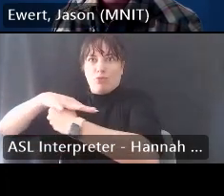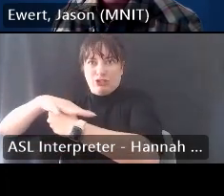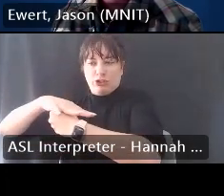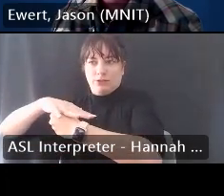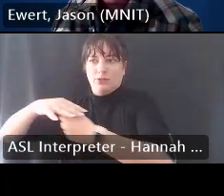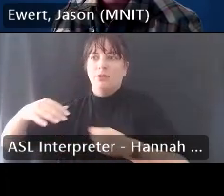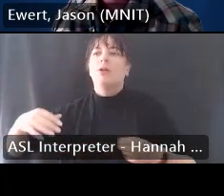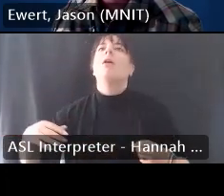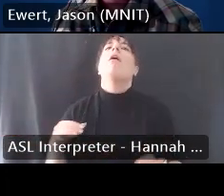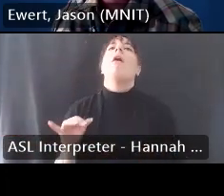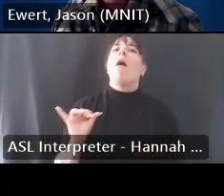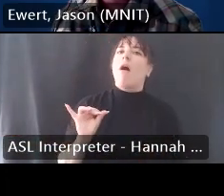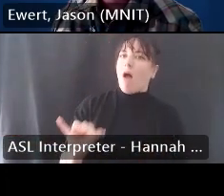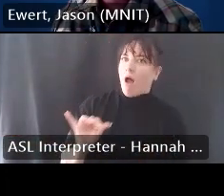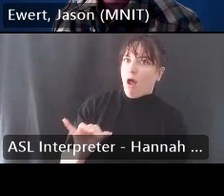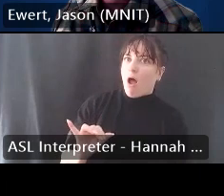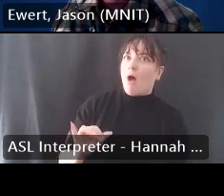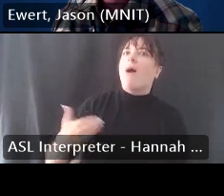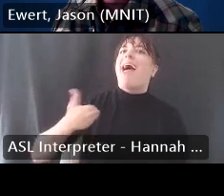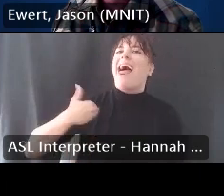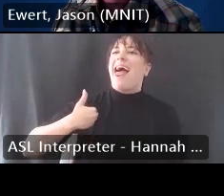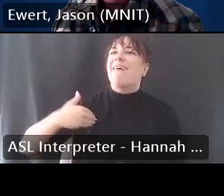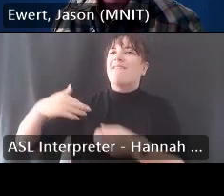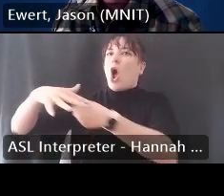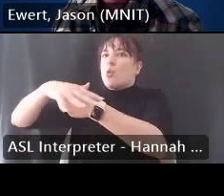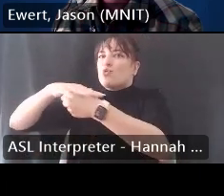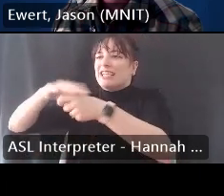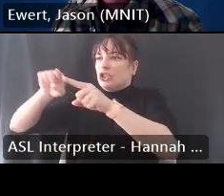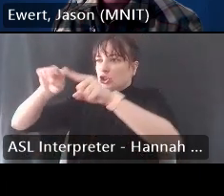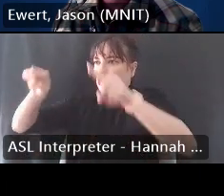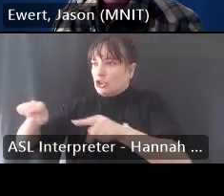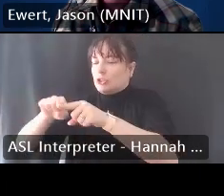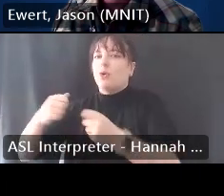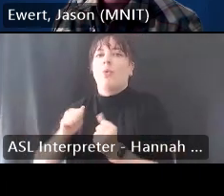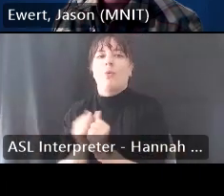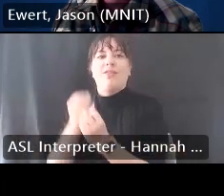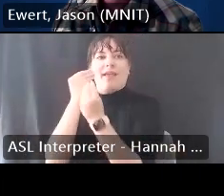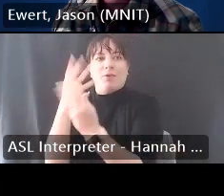a region with information in it. Cumulative impact summary button current page.